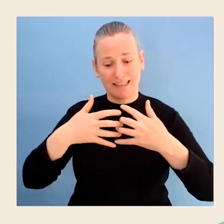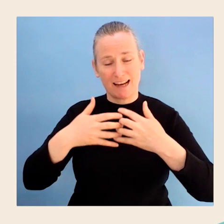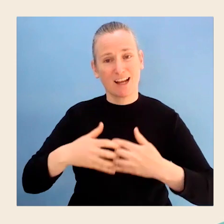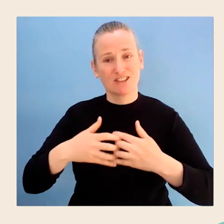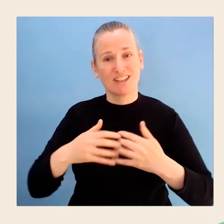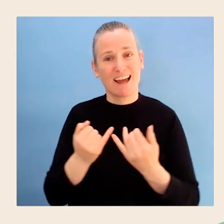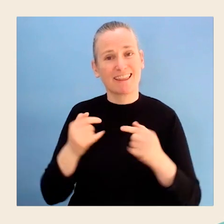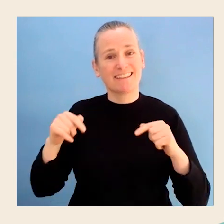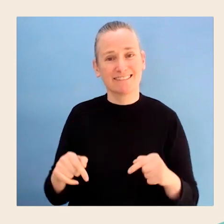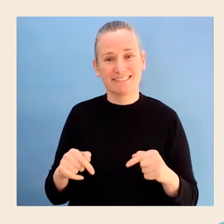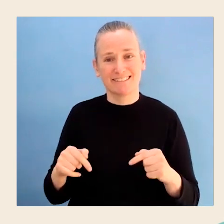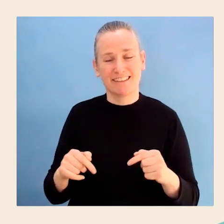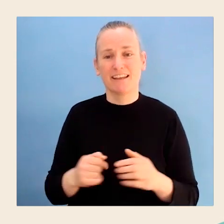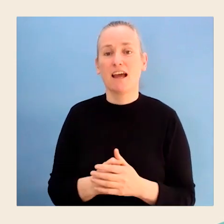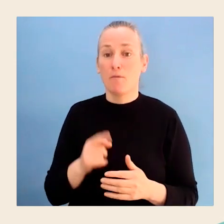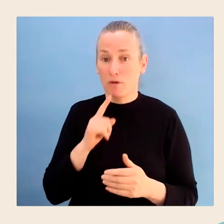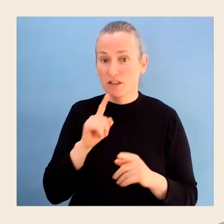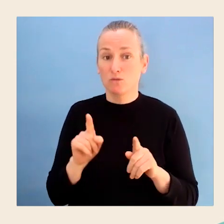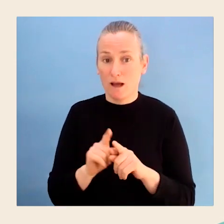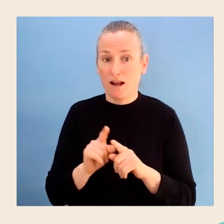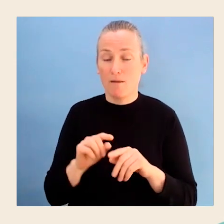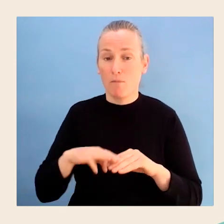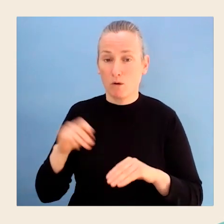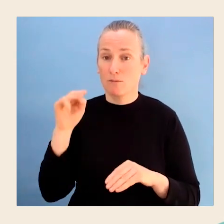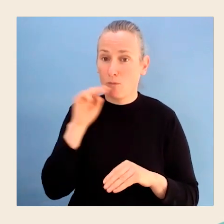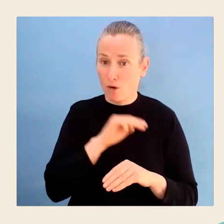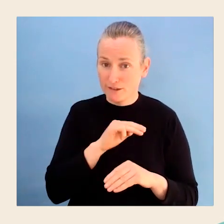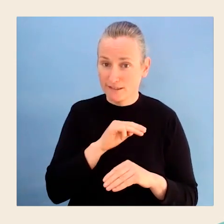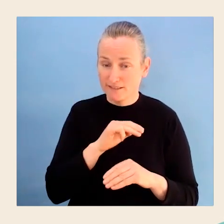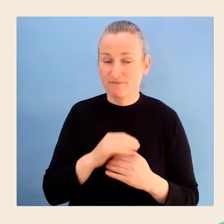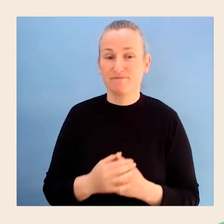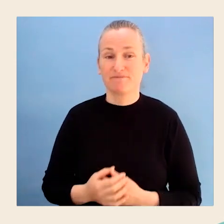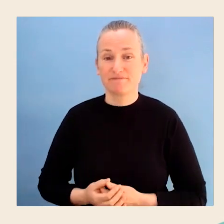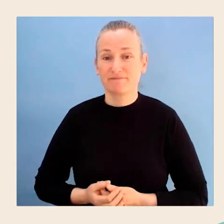But also, most importantly, the fact that festivals,